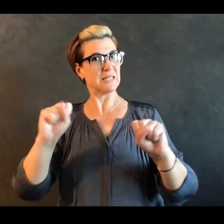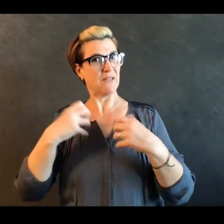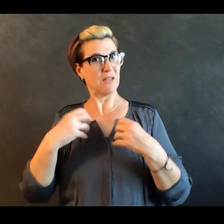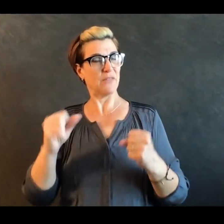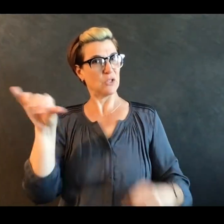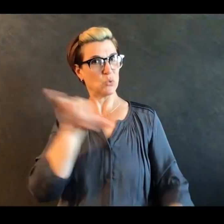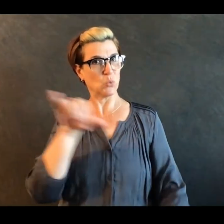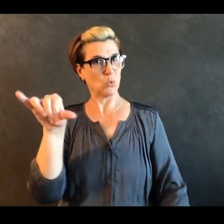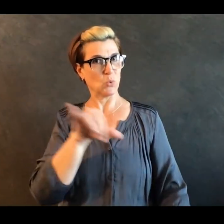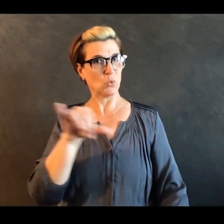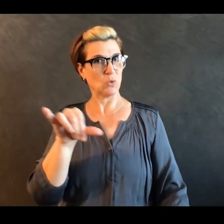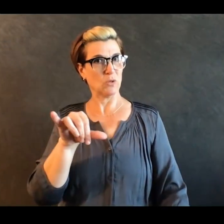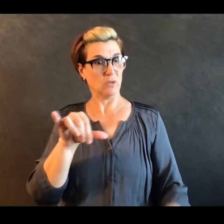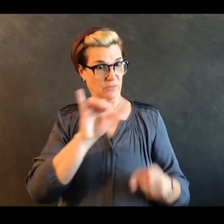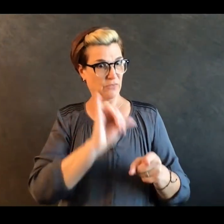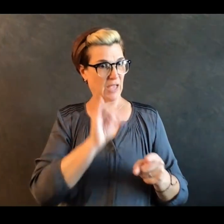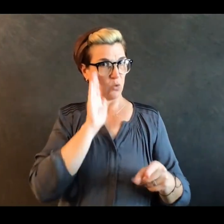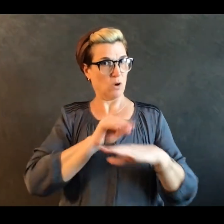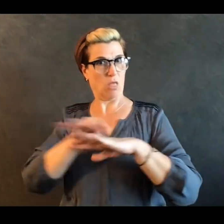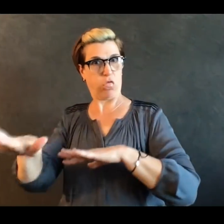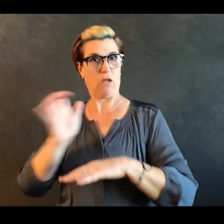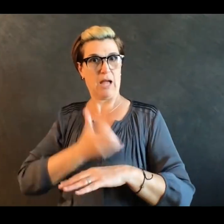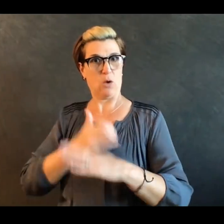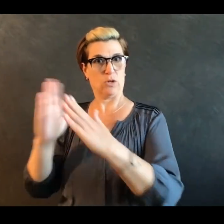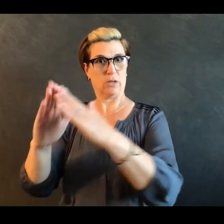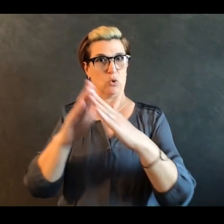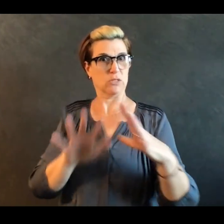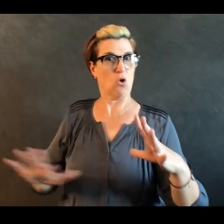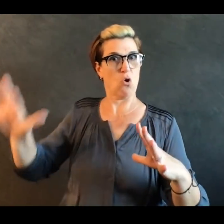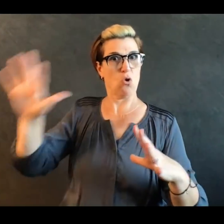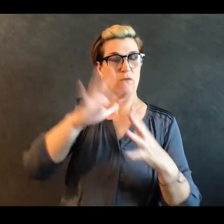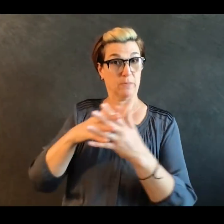our communities so I want to also take this time to thank all of our critical